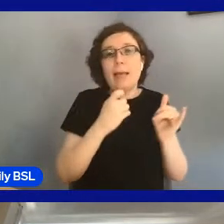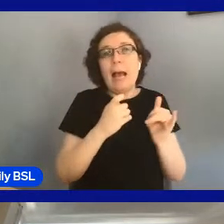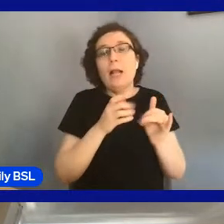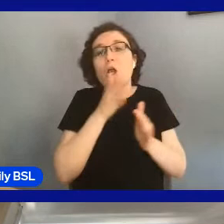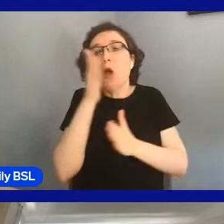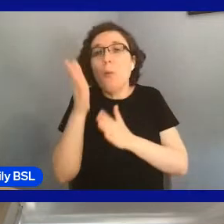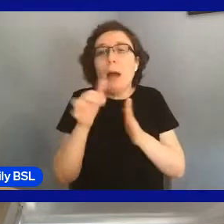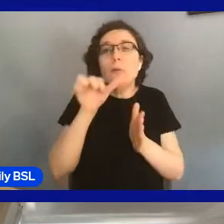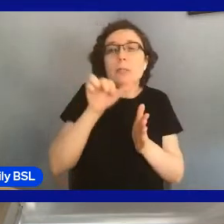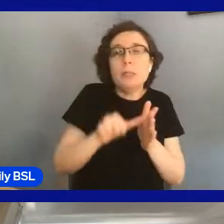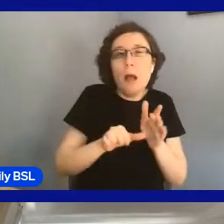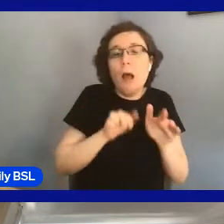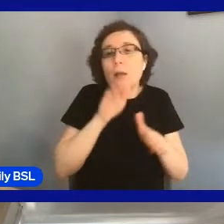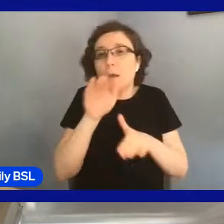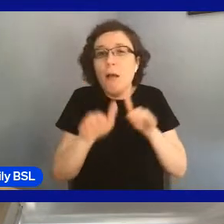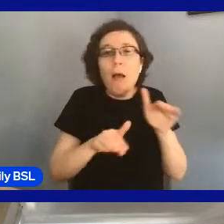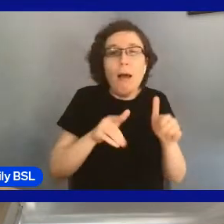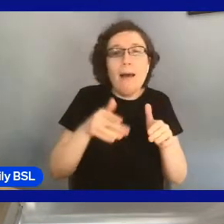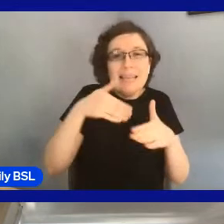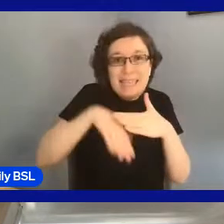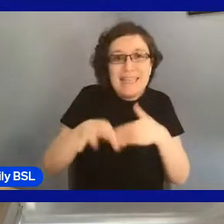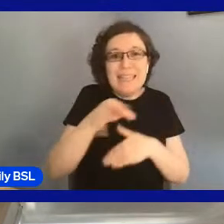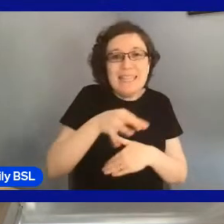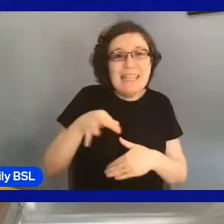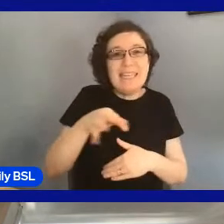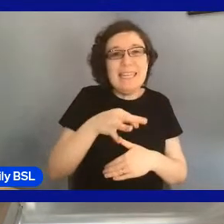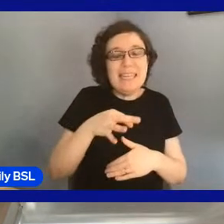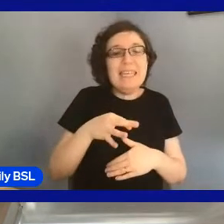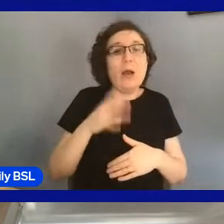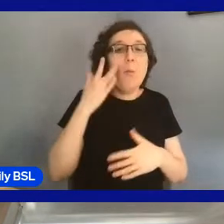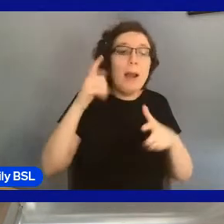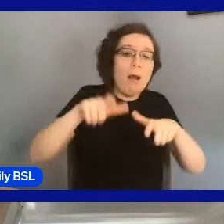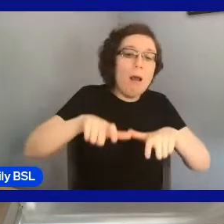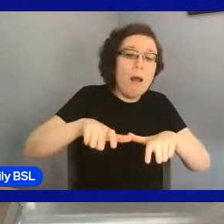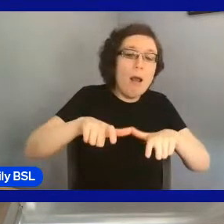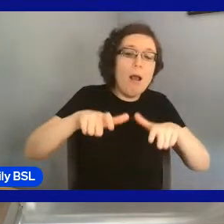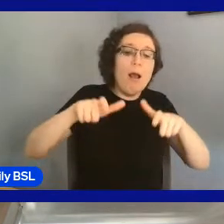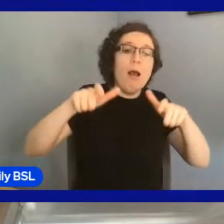experience, move around the city, do it on their own time, and restrictions ease and